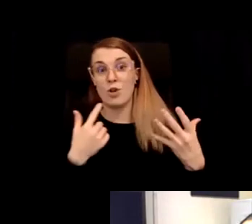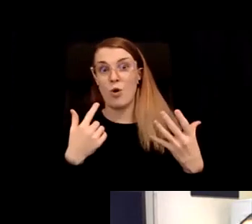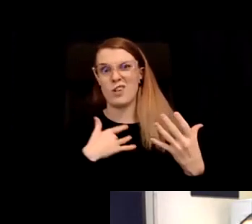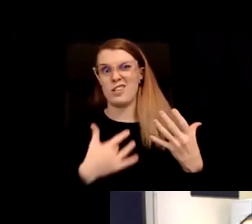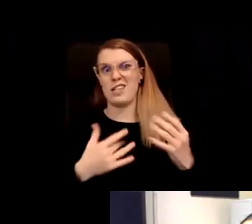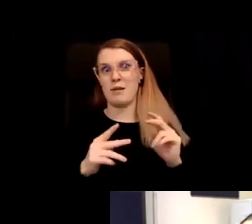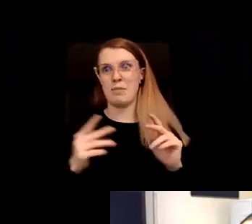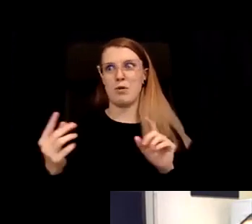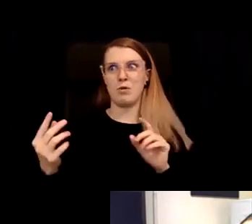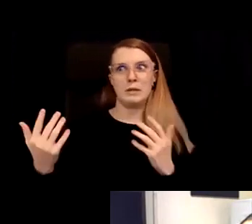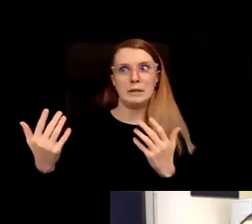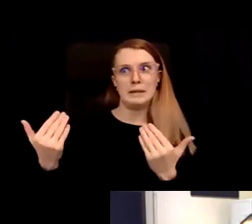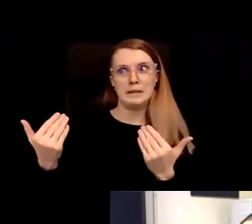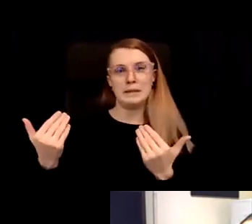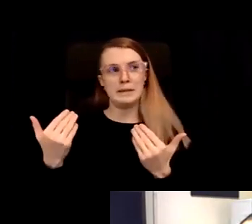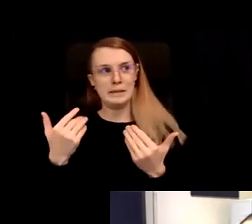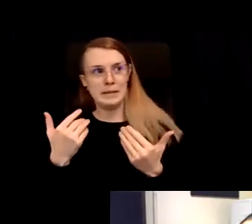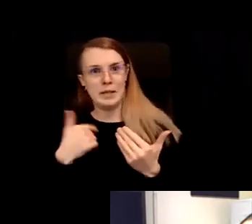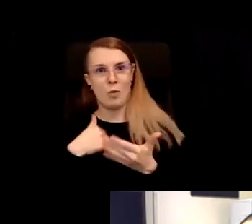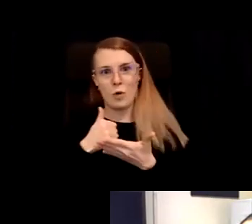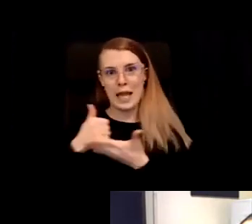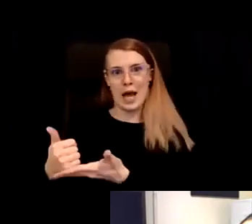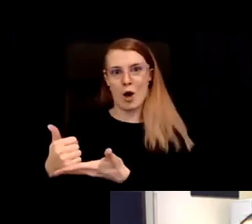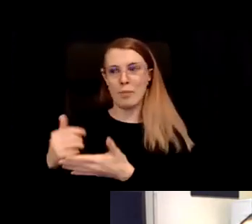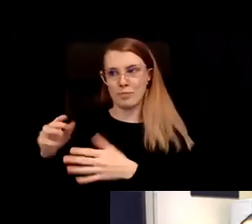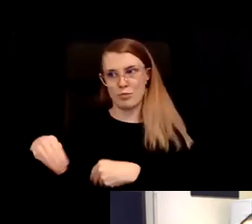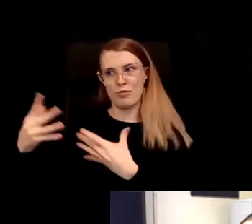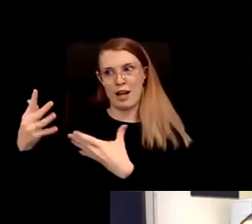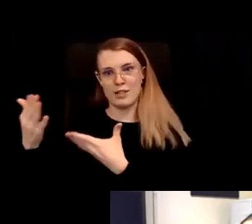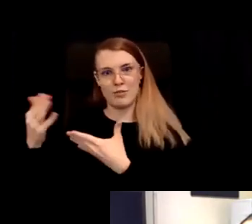only here in Abilene, but certainly in the rural areas that surround us.